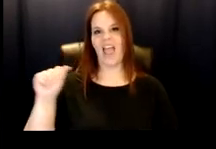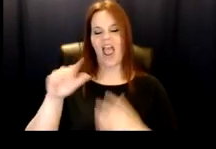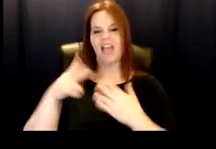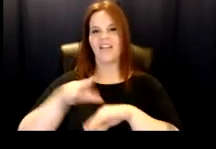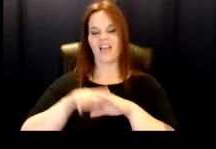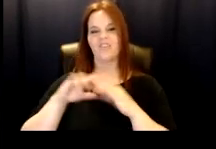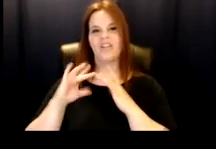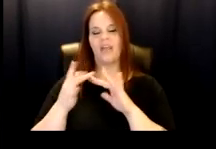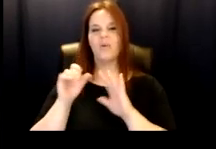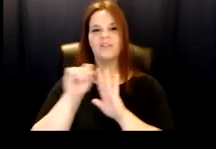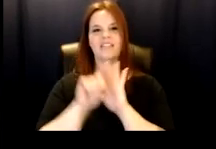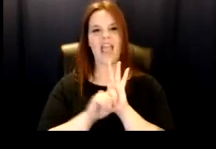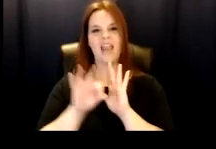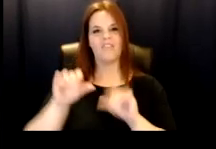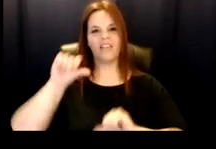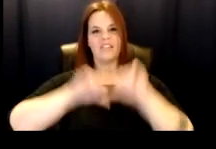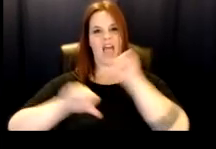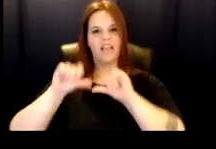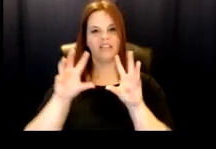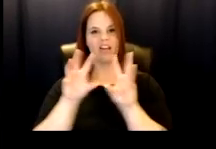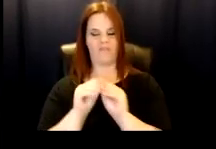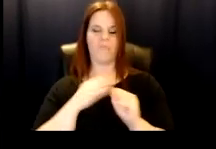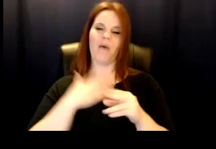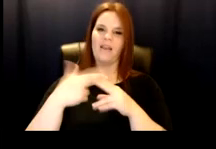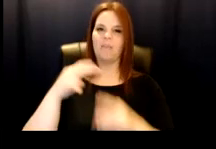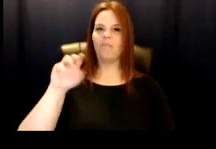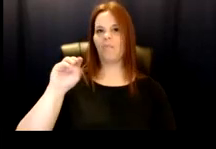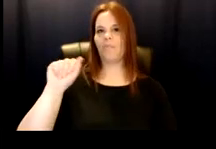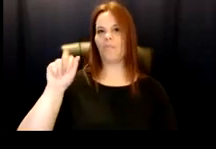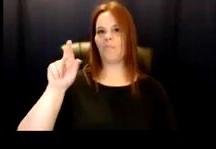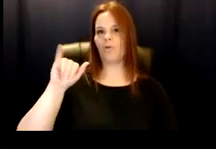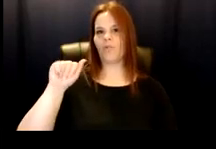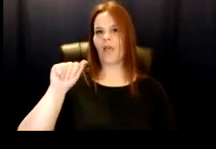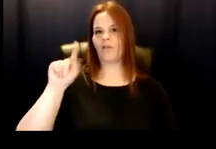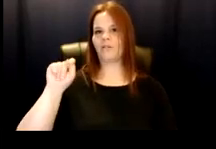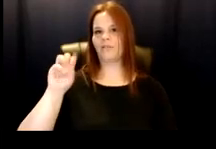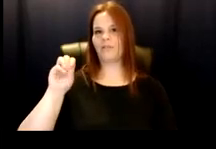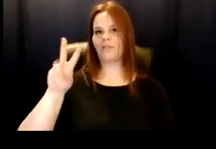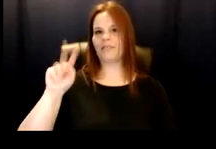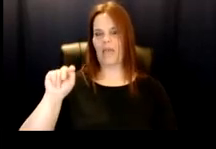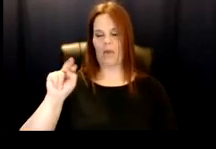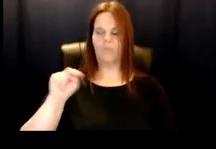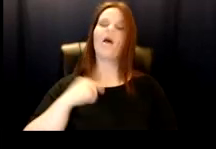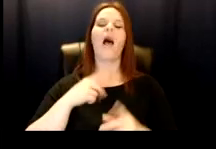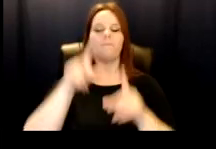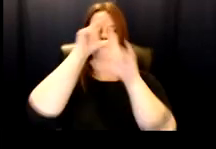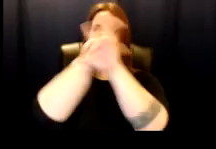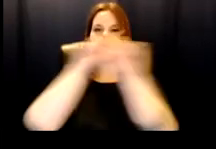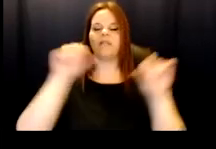Conference. My name is Maria Town, and I serve as the President and CEO of the American Association